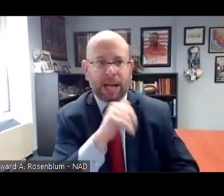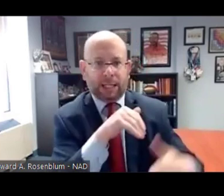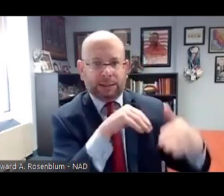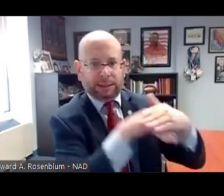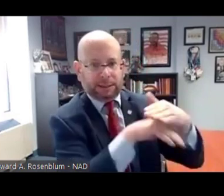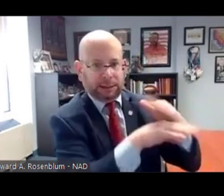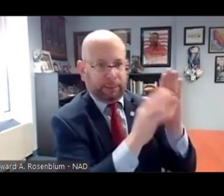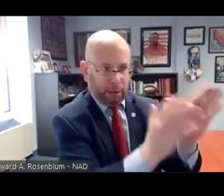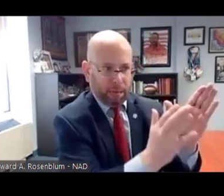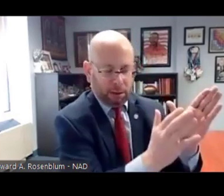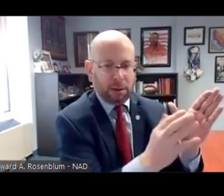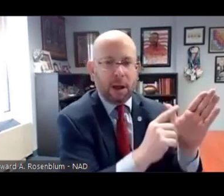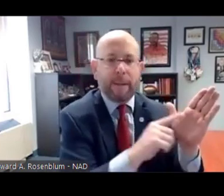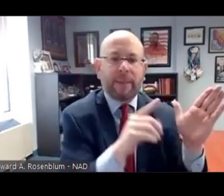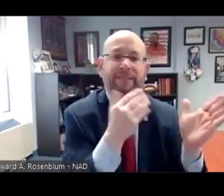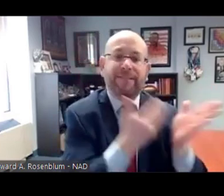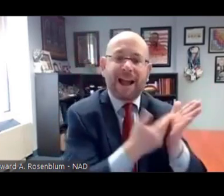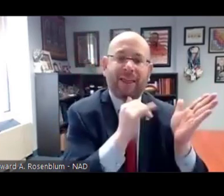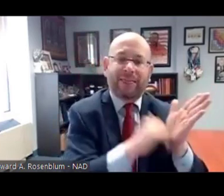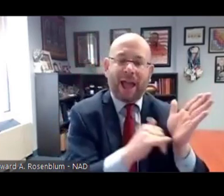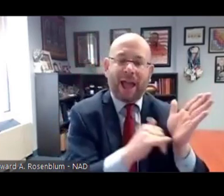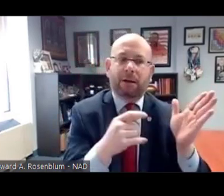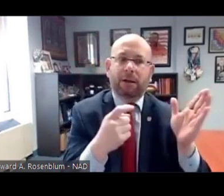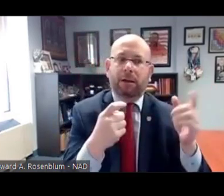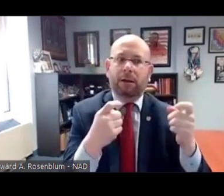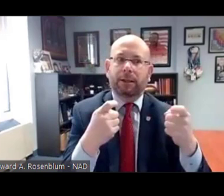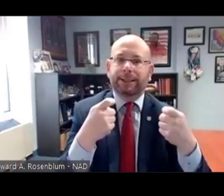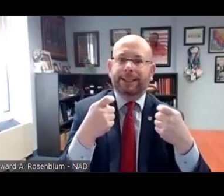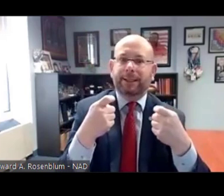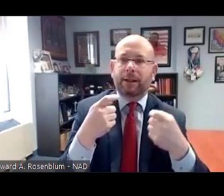well there is the fact that the Web is not accessible.